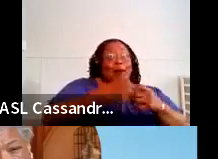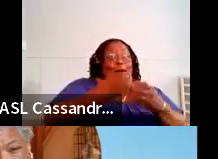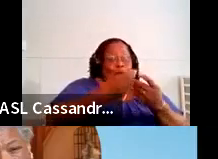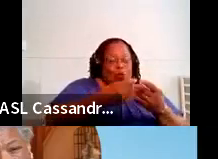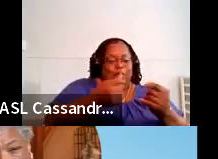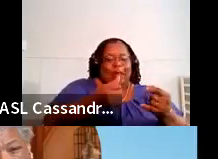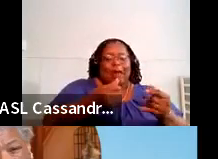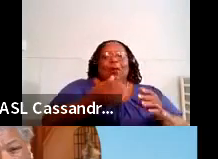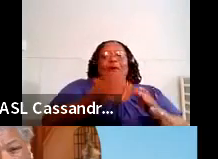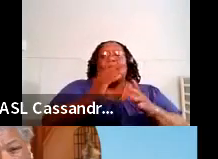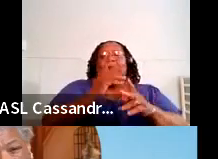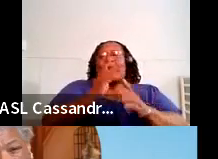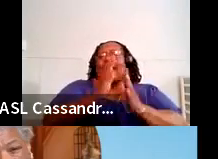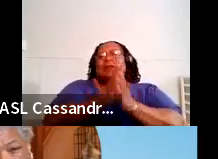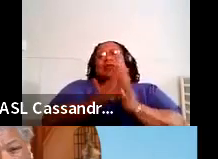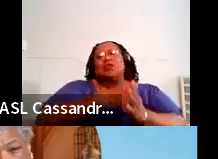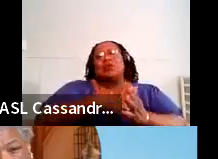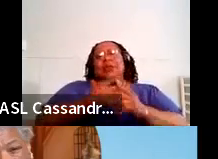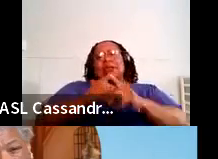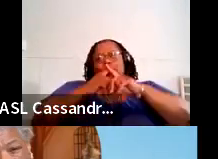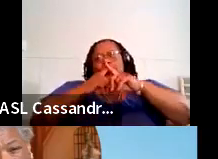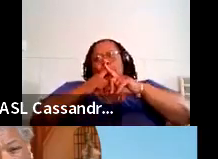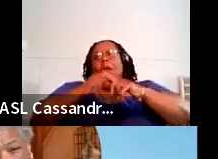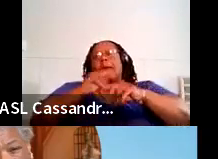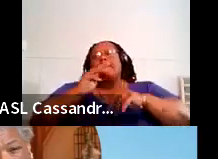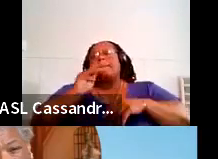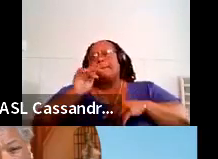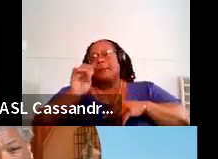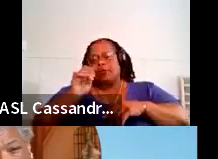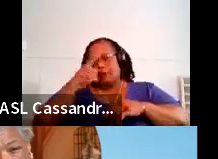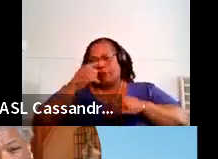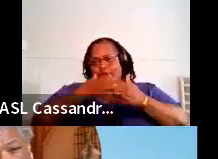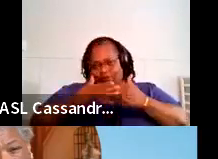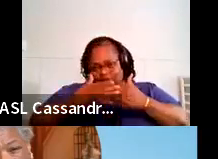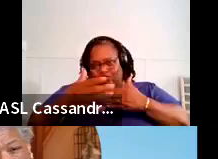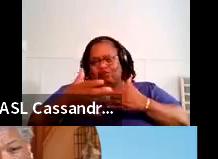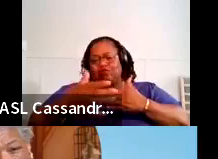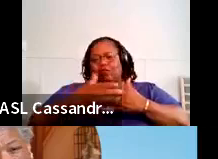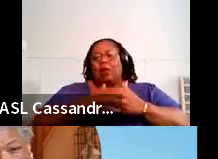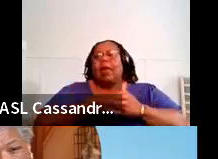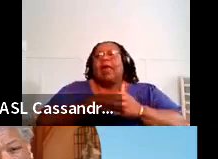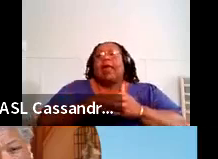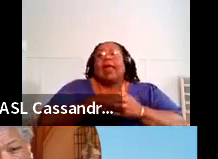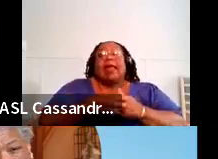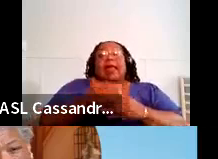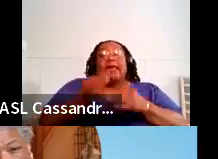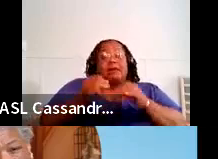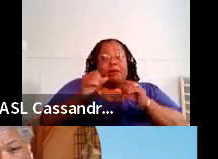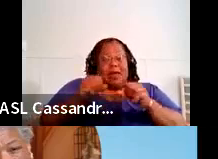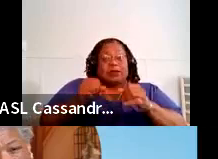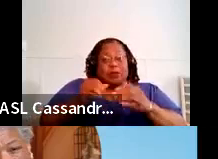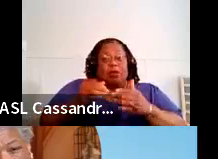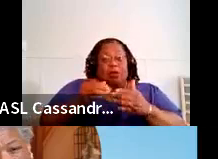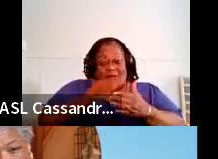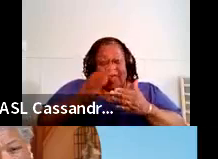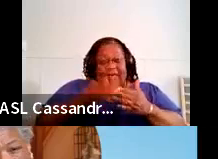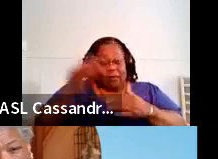As a regular part of our drill I have to cover a few housekeeping items. Now that the technical the